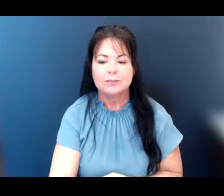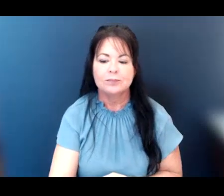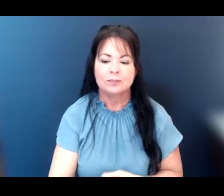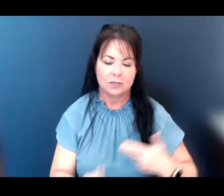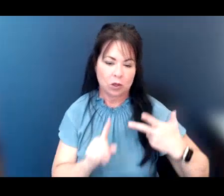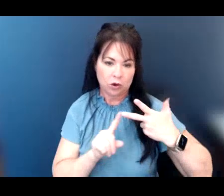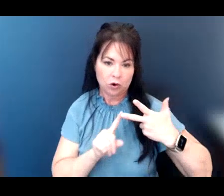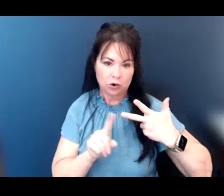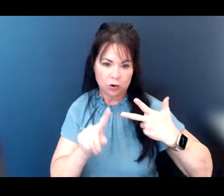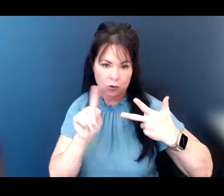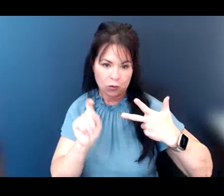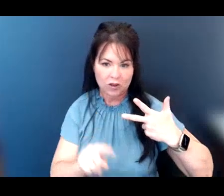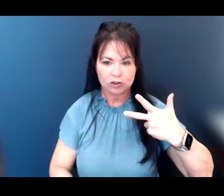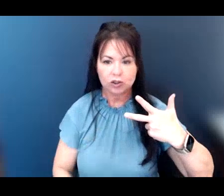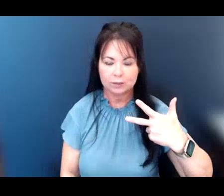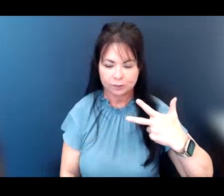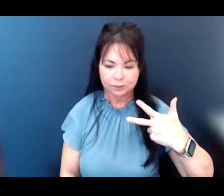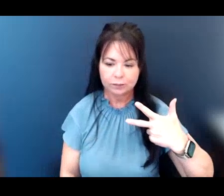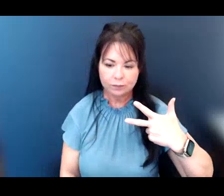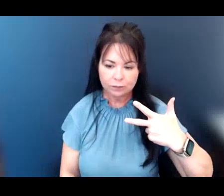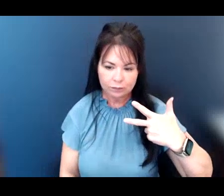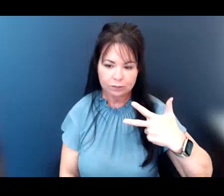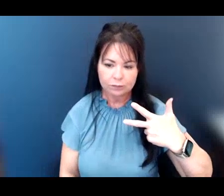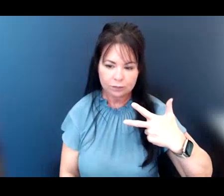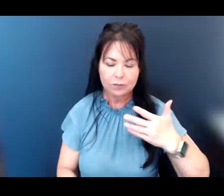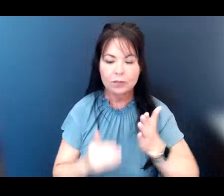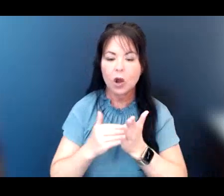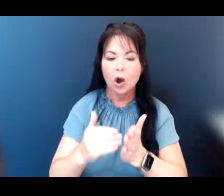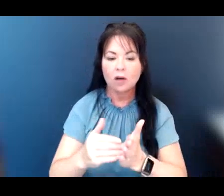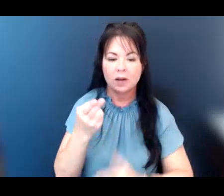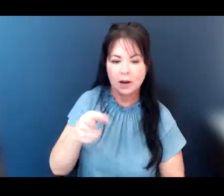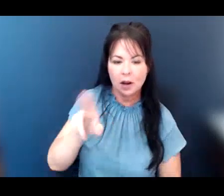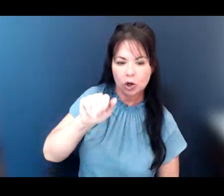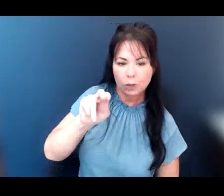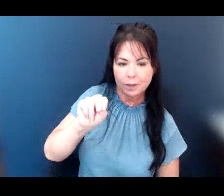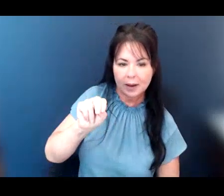so we often hear that human-centered design and accessibility complement each other.